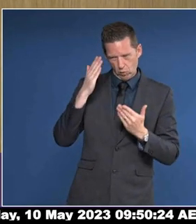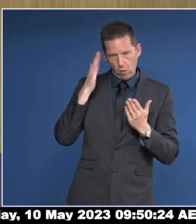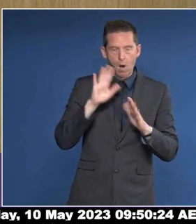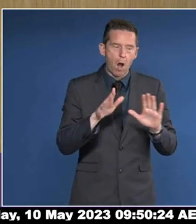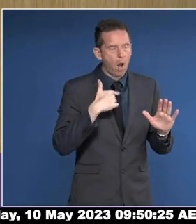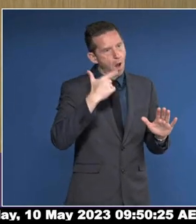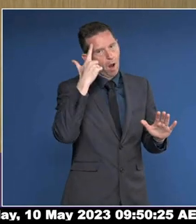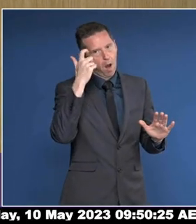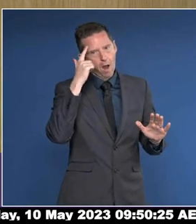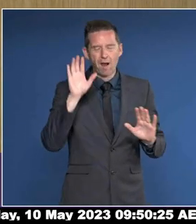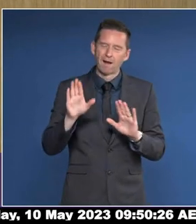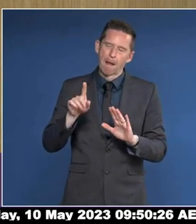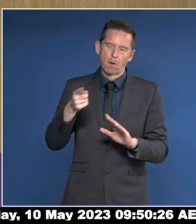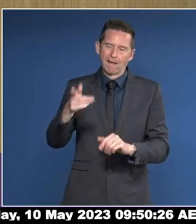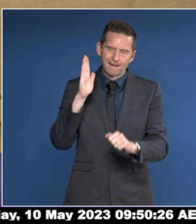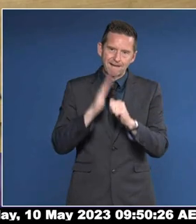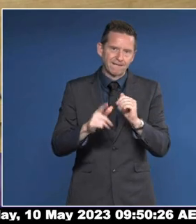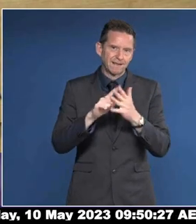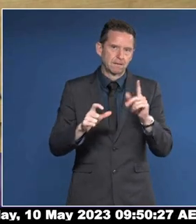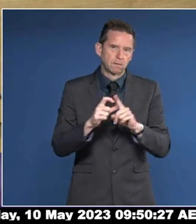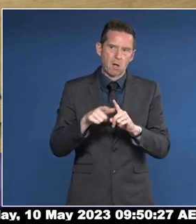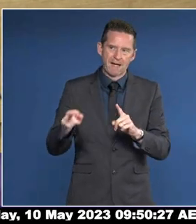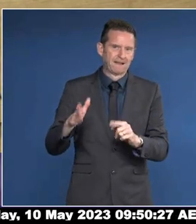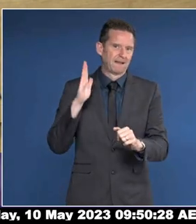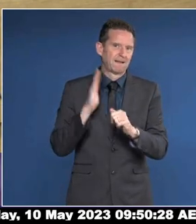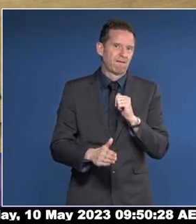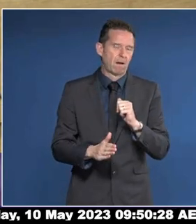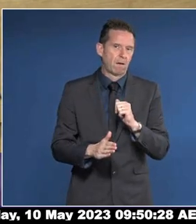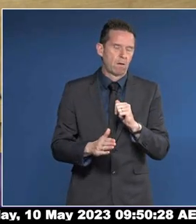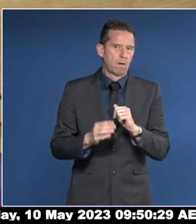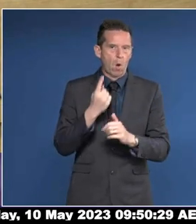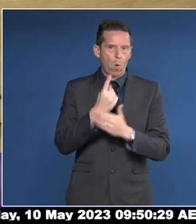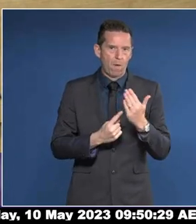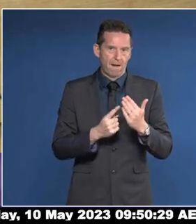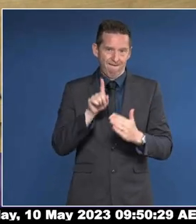But you never at any stage in - except for that first two years, took that